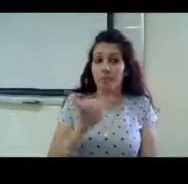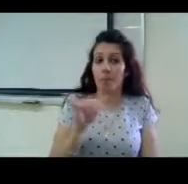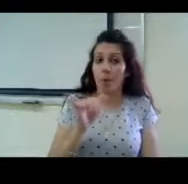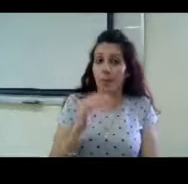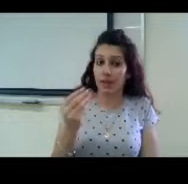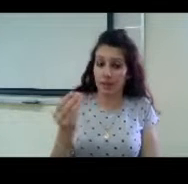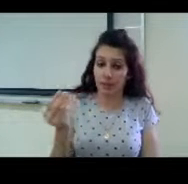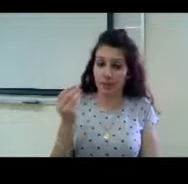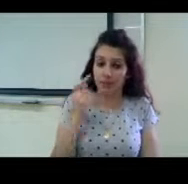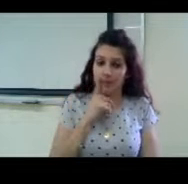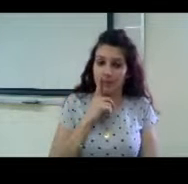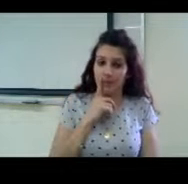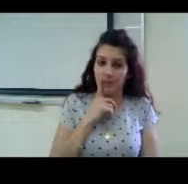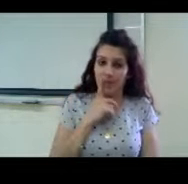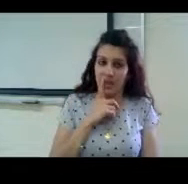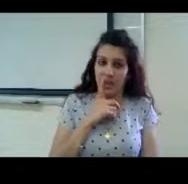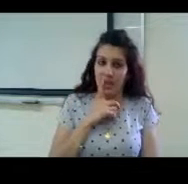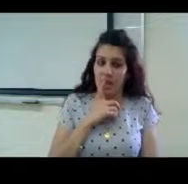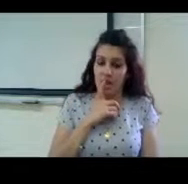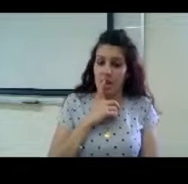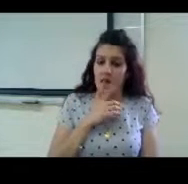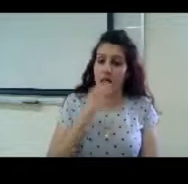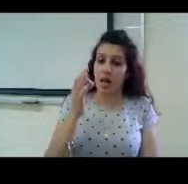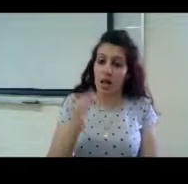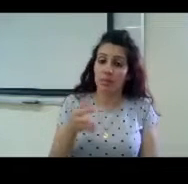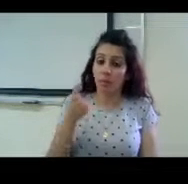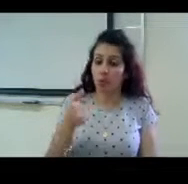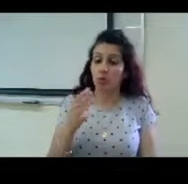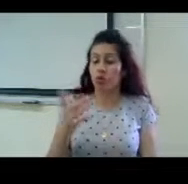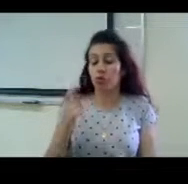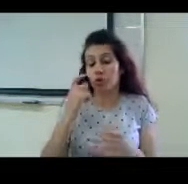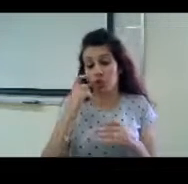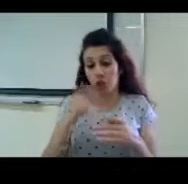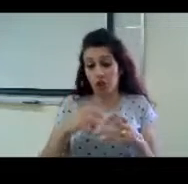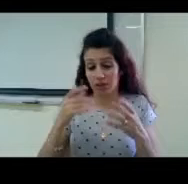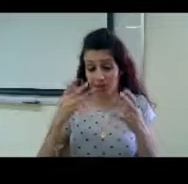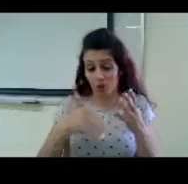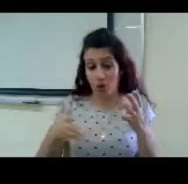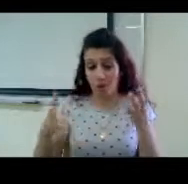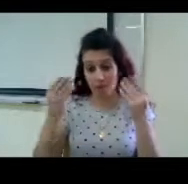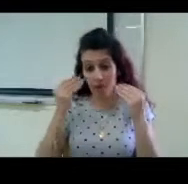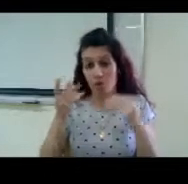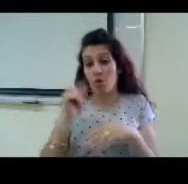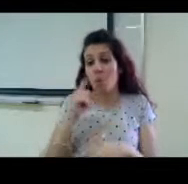surroundings where they are living in order to have basic readily available